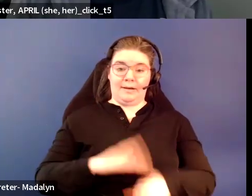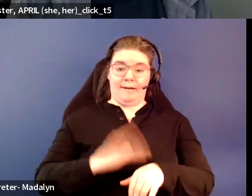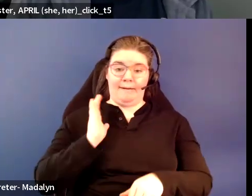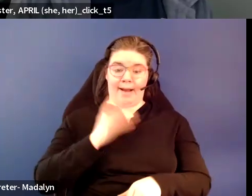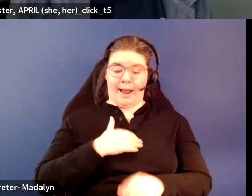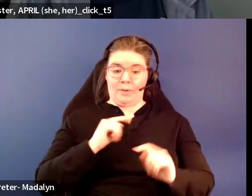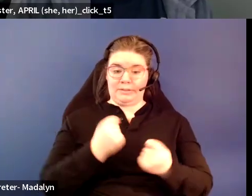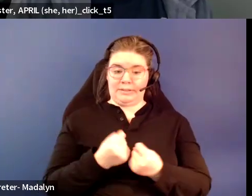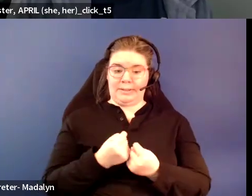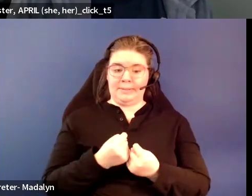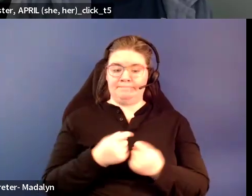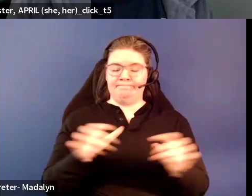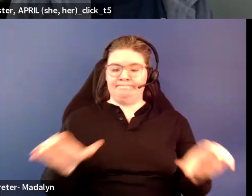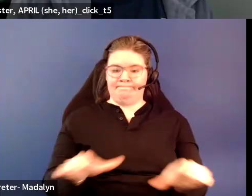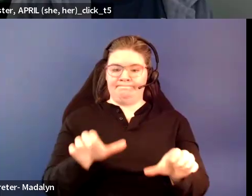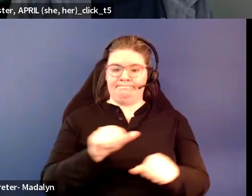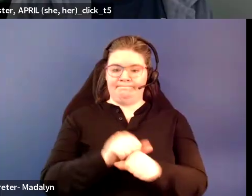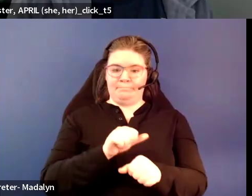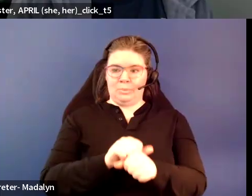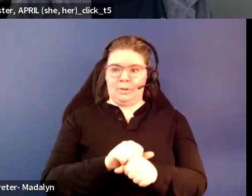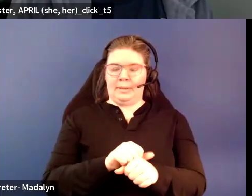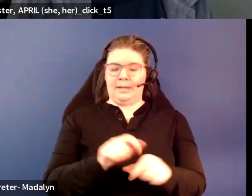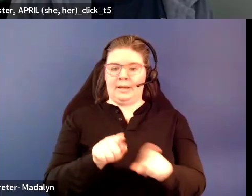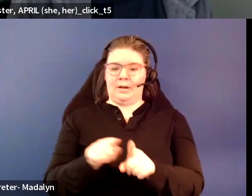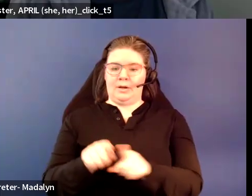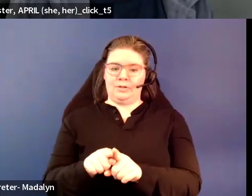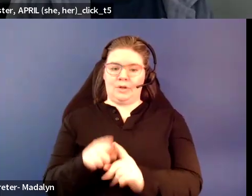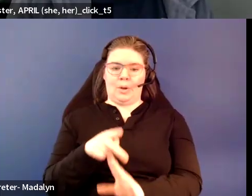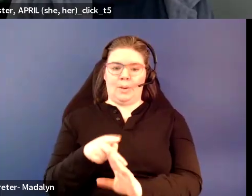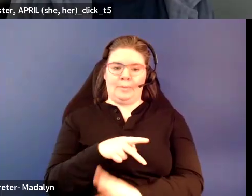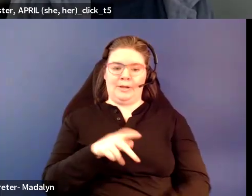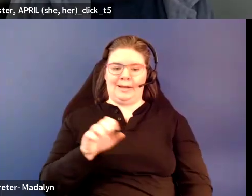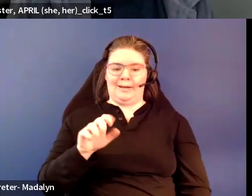Carolyn Grawi: employment and free. Carolyn Grawi: Priya's program staff.